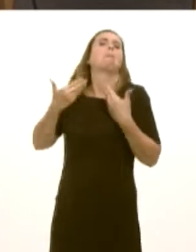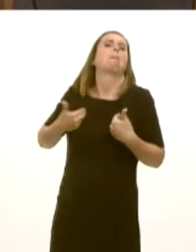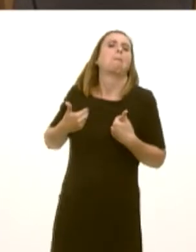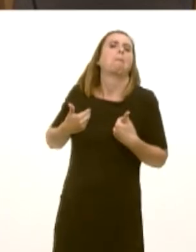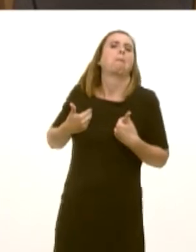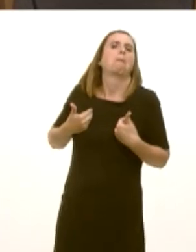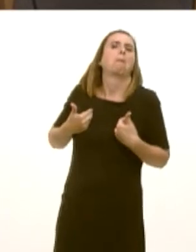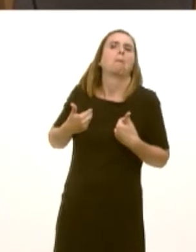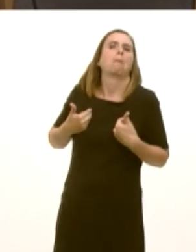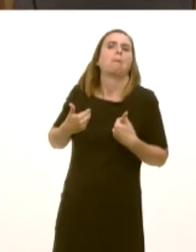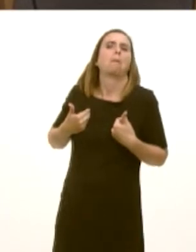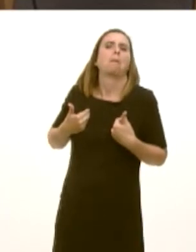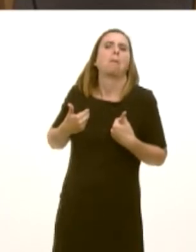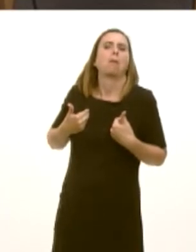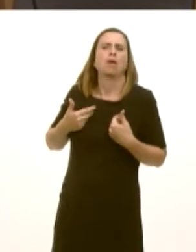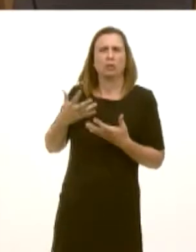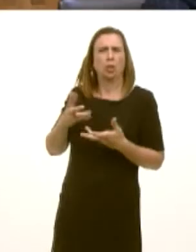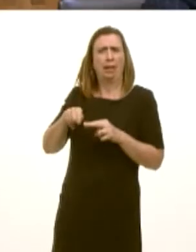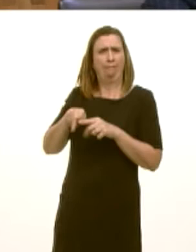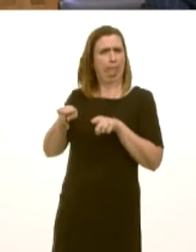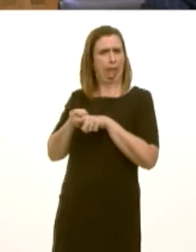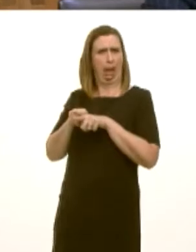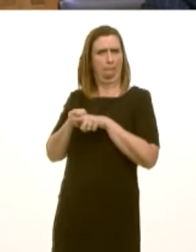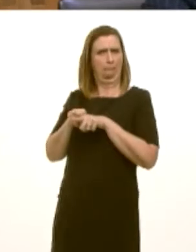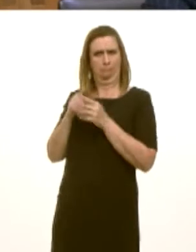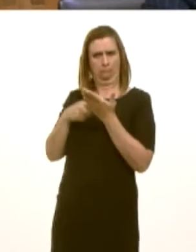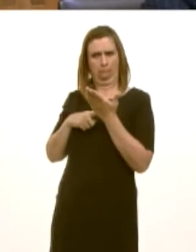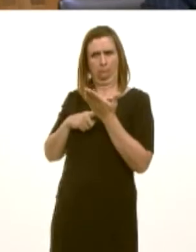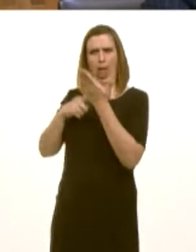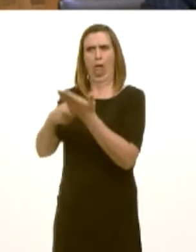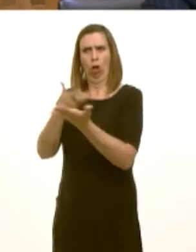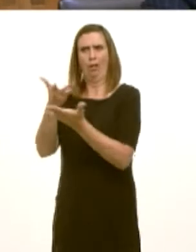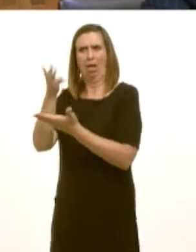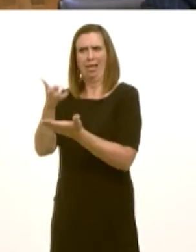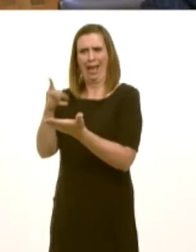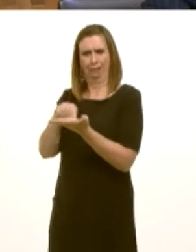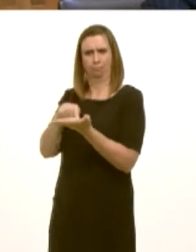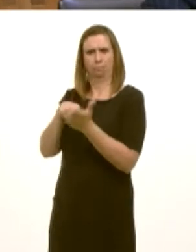difficult for them to explain why they have done that. Iíve not seen the second consultation document.